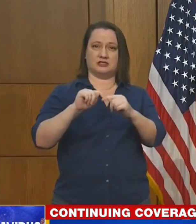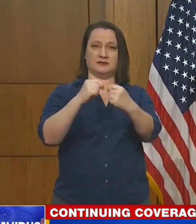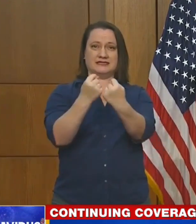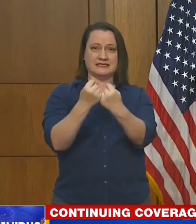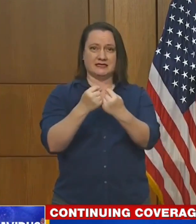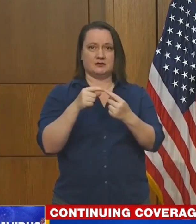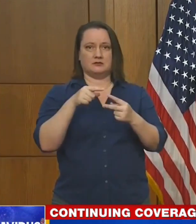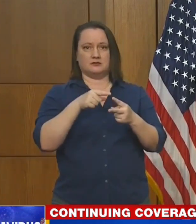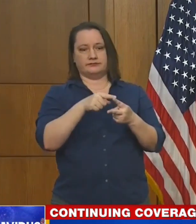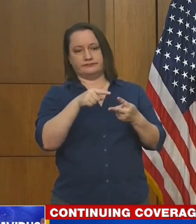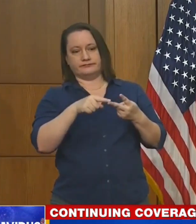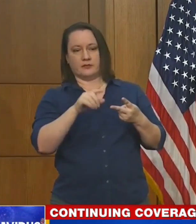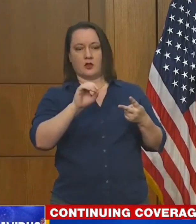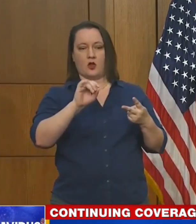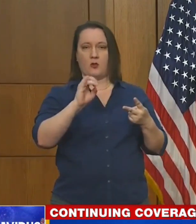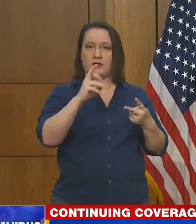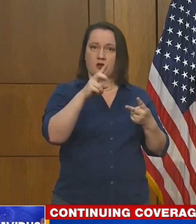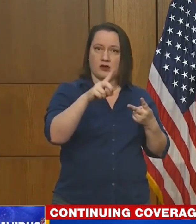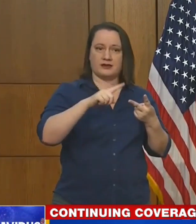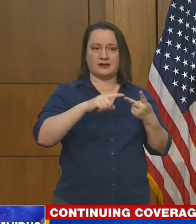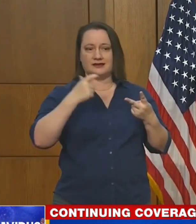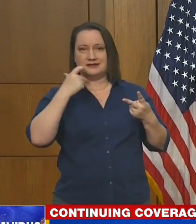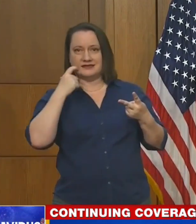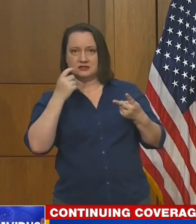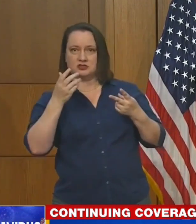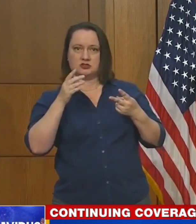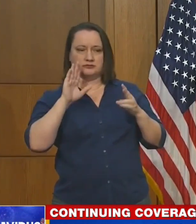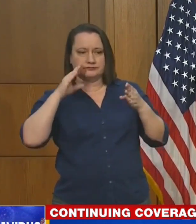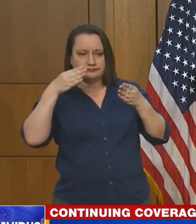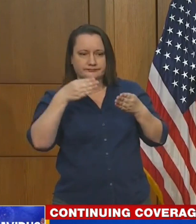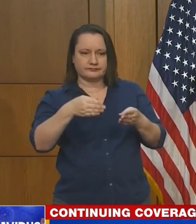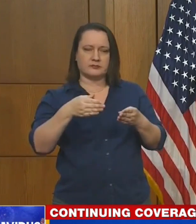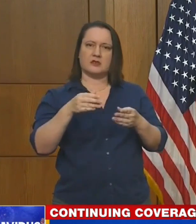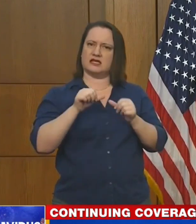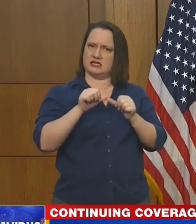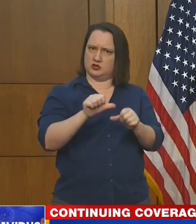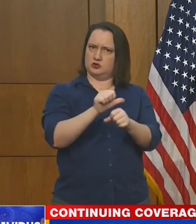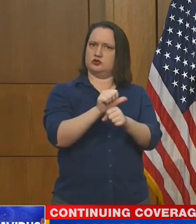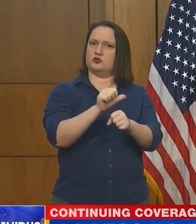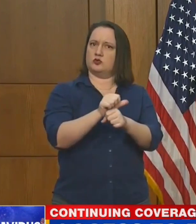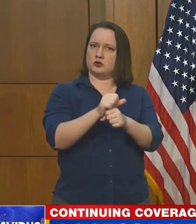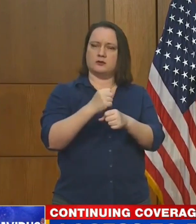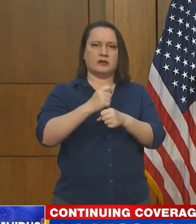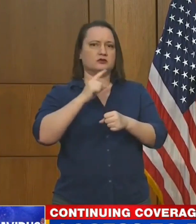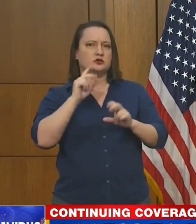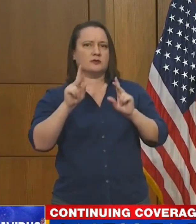MY EXECUTIVE LEADERSHIP TEAM ON OPIOIDS AND ADDICTION CONTINUES THEIR WORK MAKING SURE PEOPLE